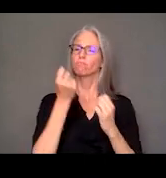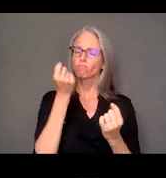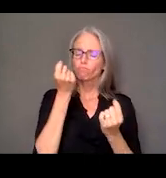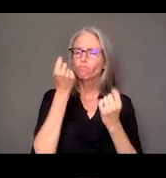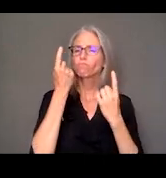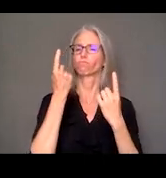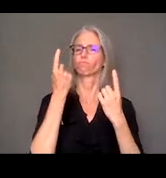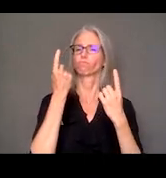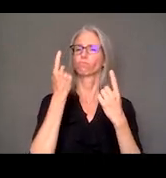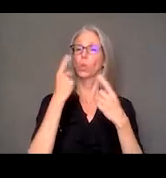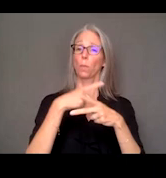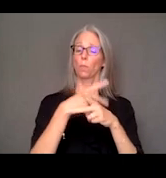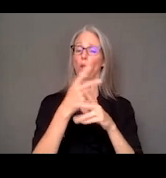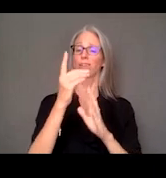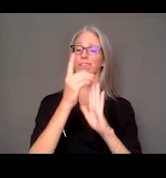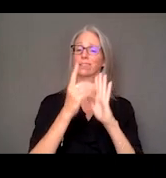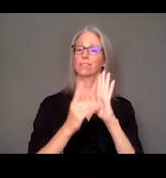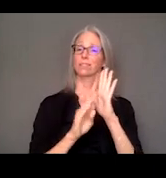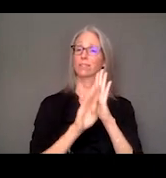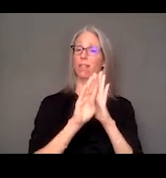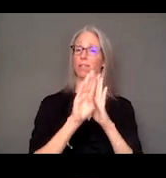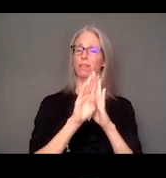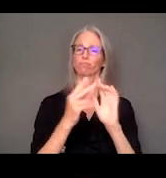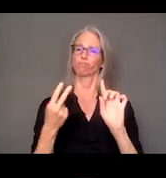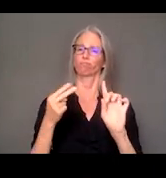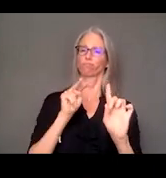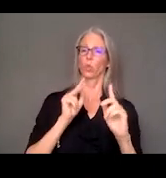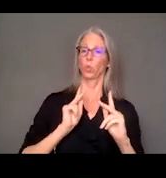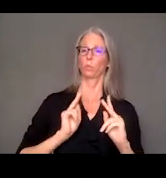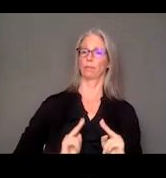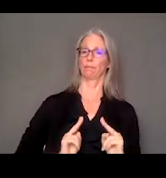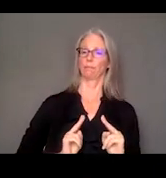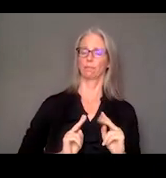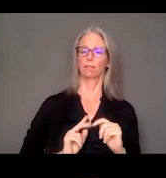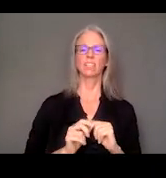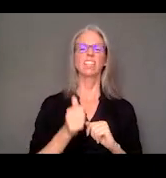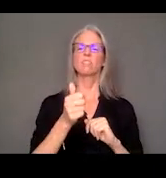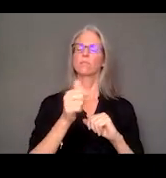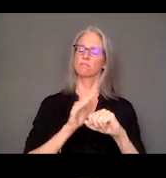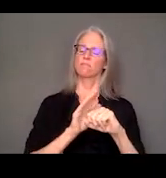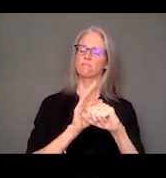His mission and his work is to champion the cause of accessibility. Especially outdoors,